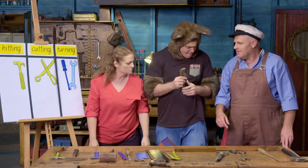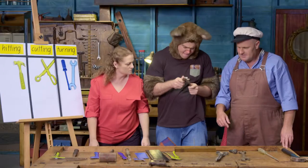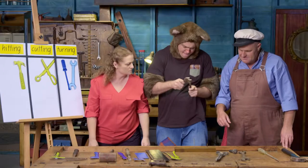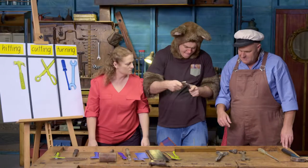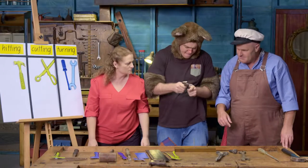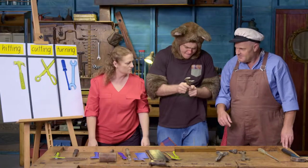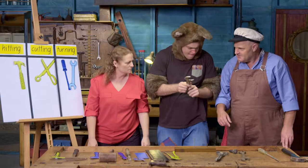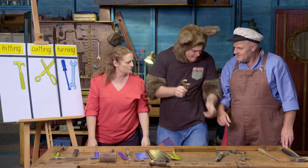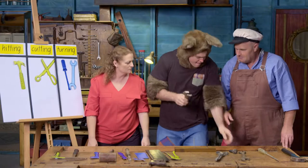Hmmm.